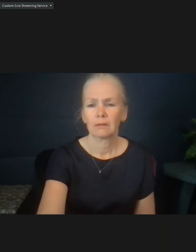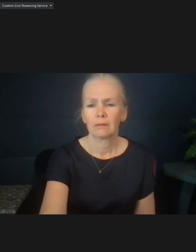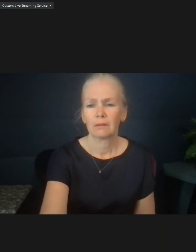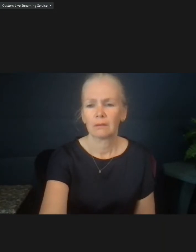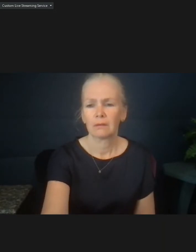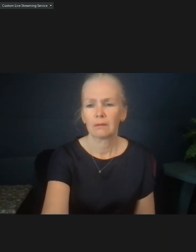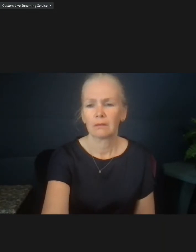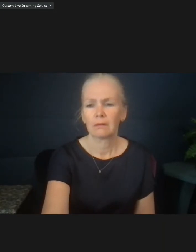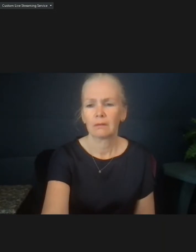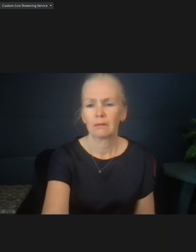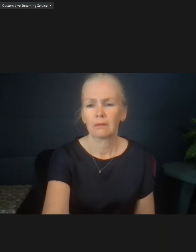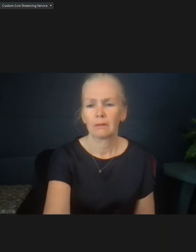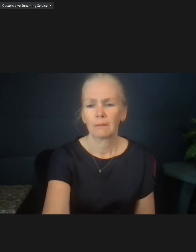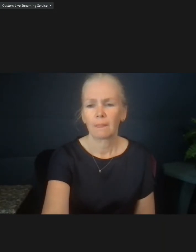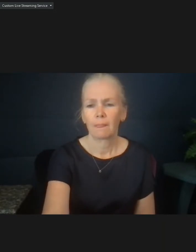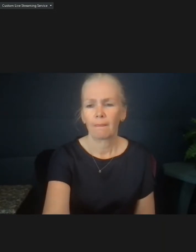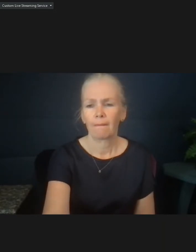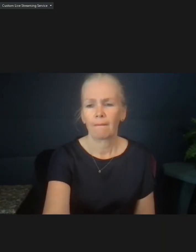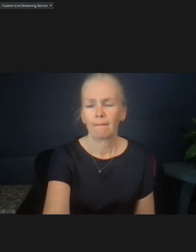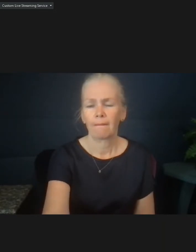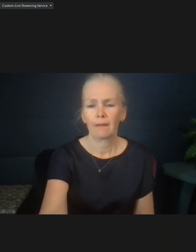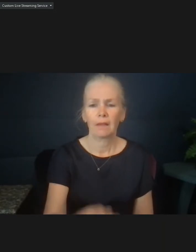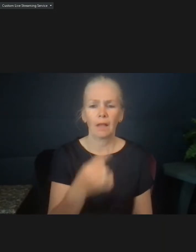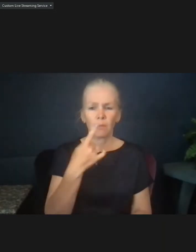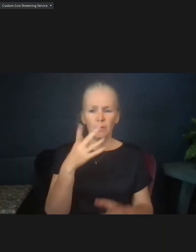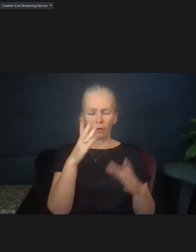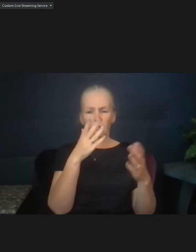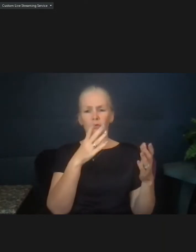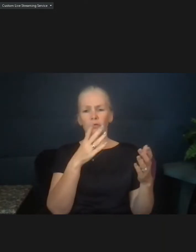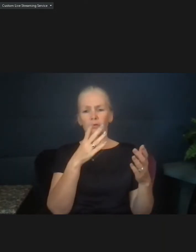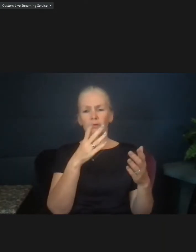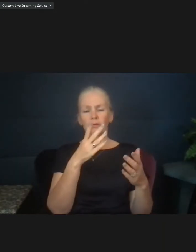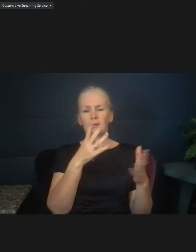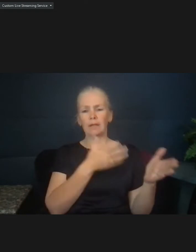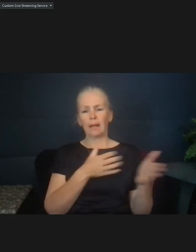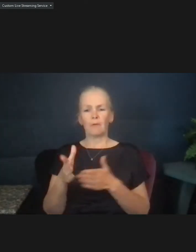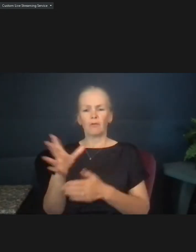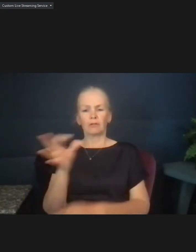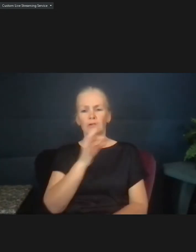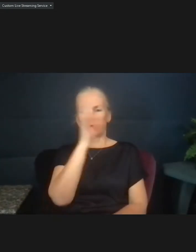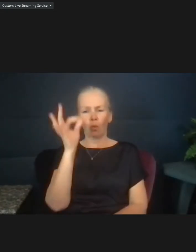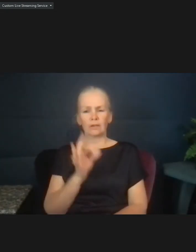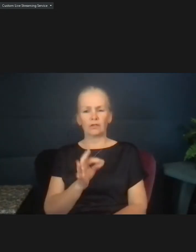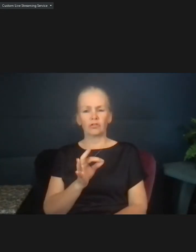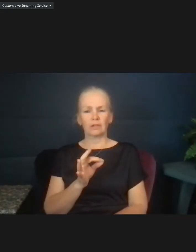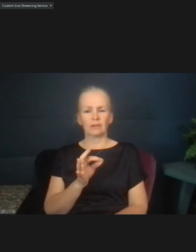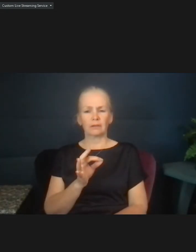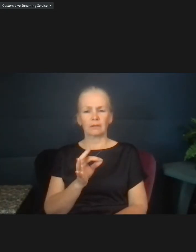been able to present today. We're going to move on to the questions. Please do,